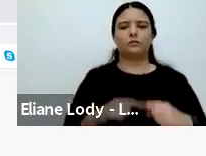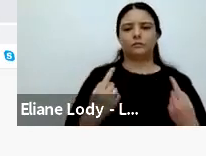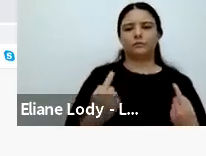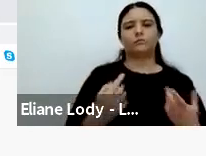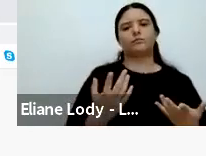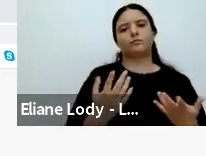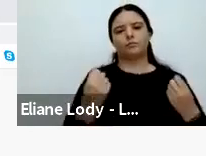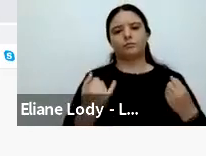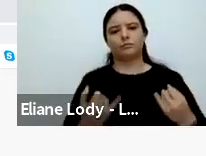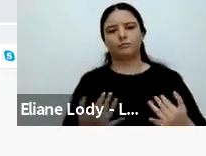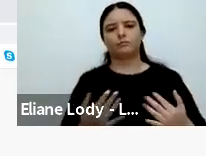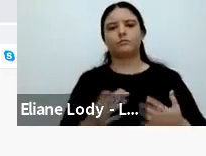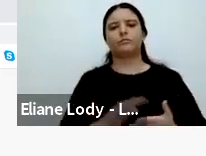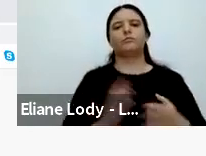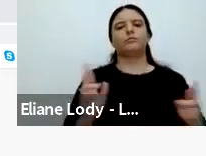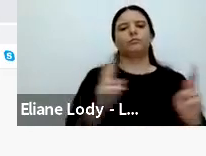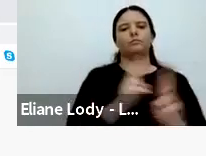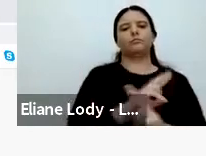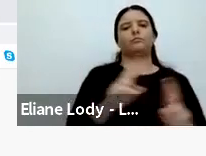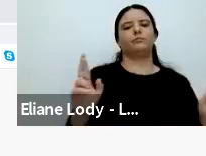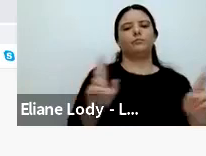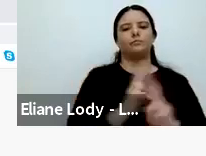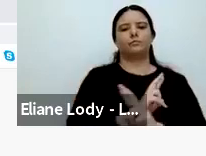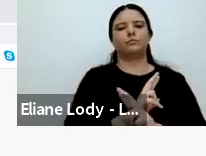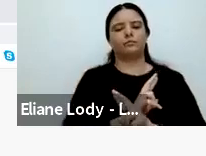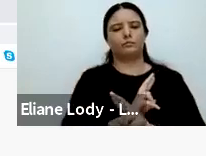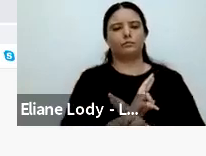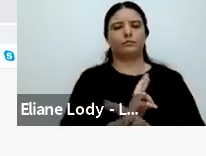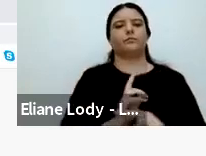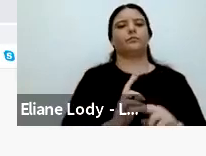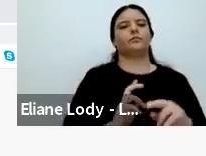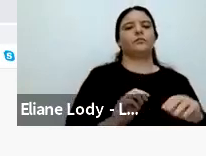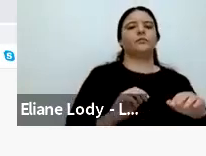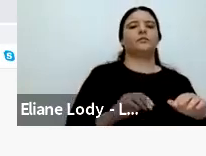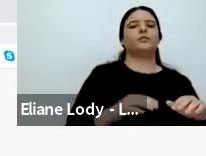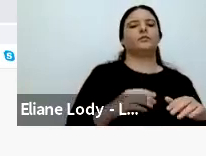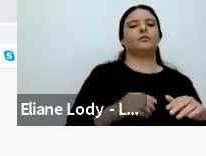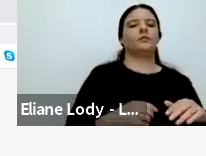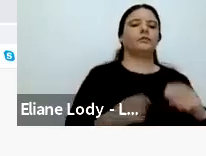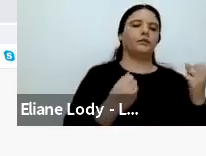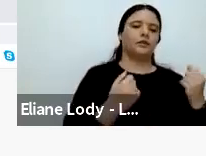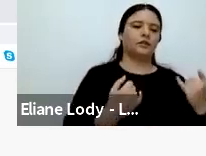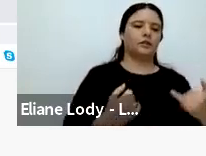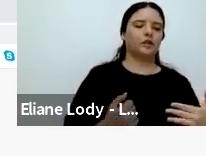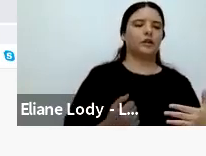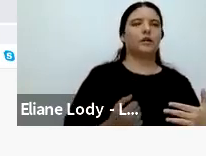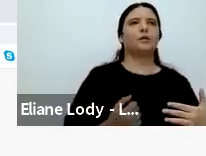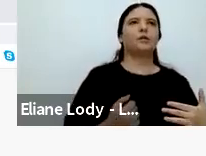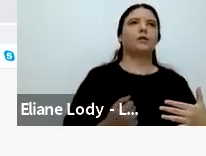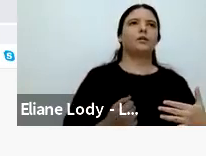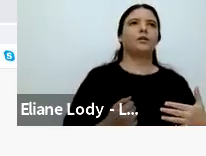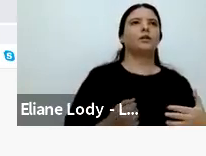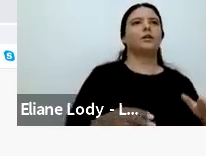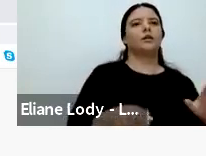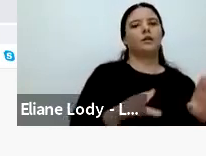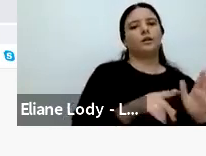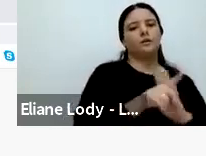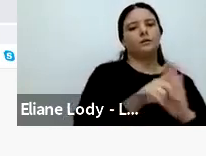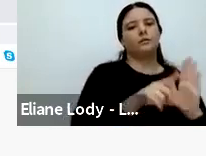questions this speaks to one of the questions that. t the, that part of what comes the, that part of what comes up later in this. s were that were the case where the, where the question